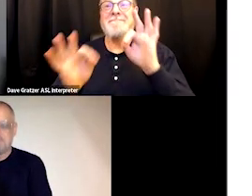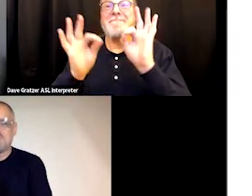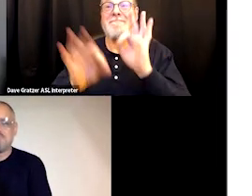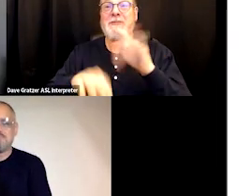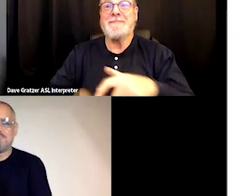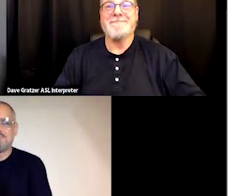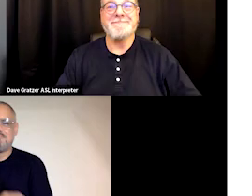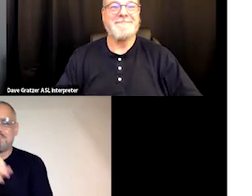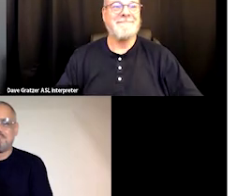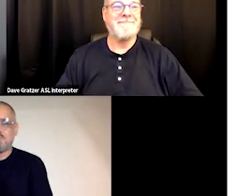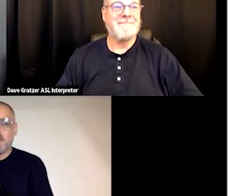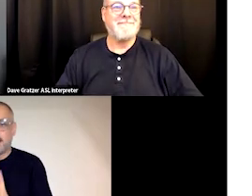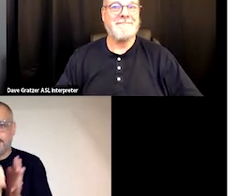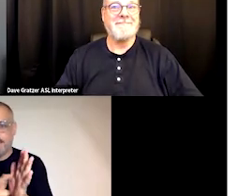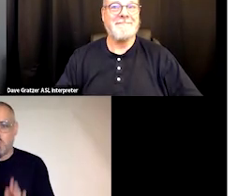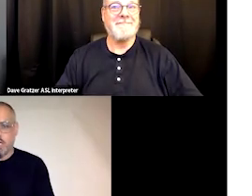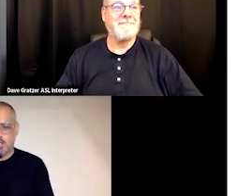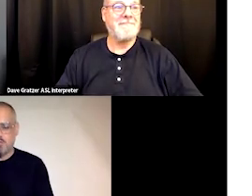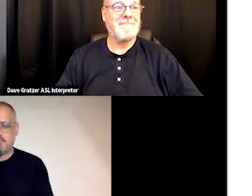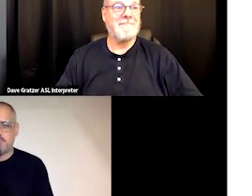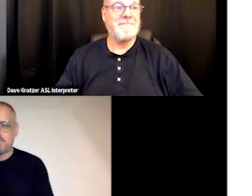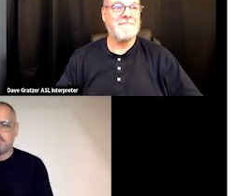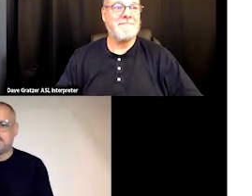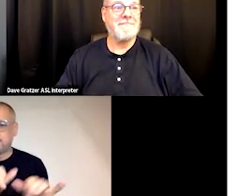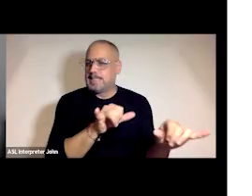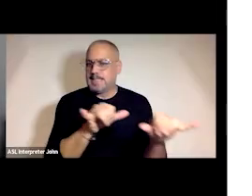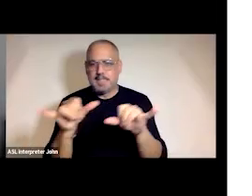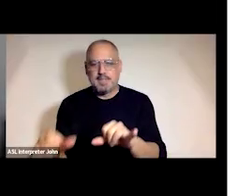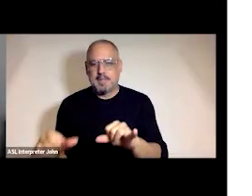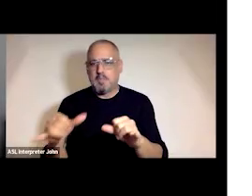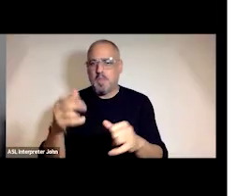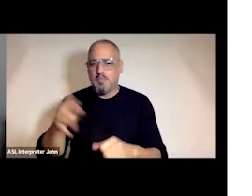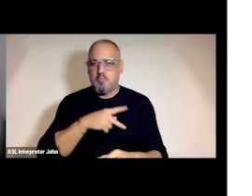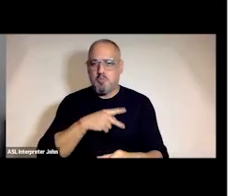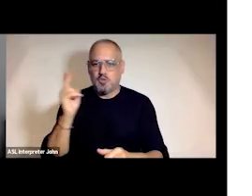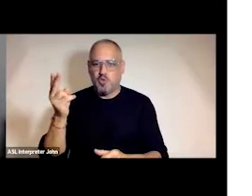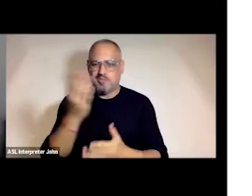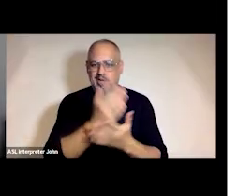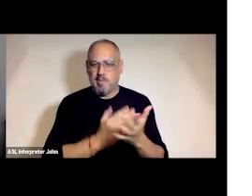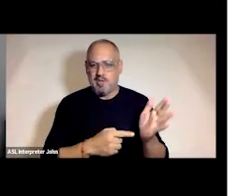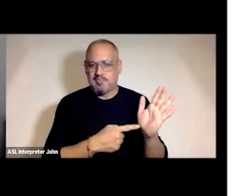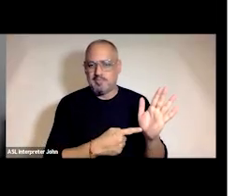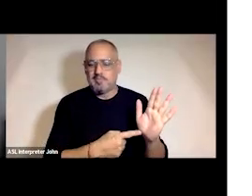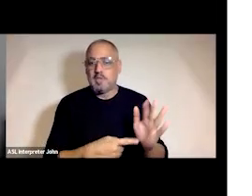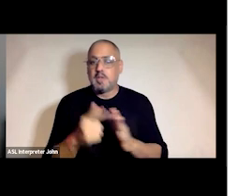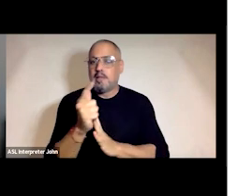Okay with legal history, very similar to the personal history section, the legal history,